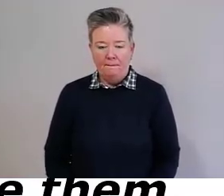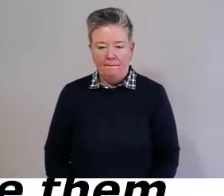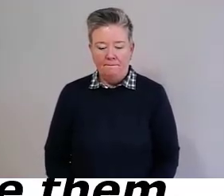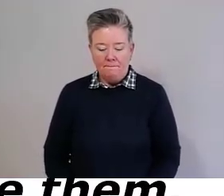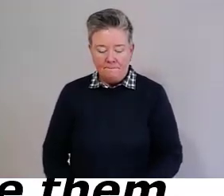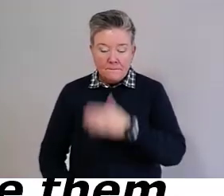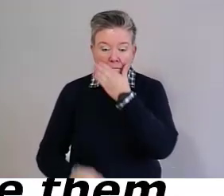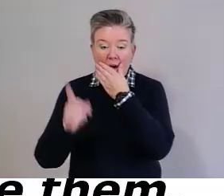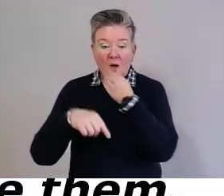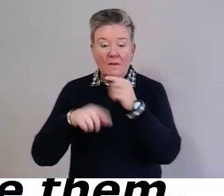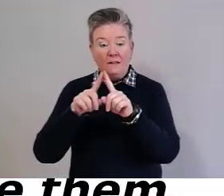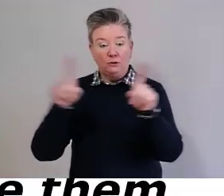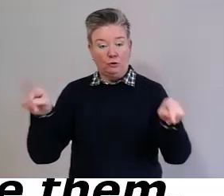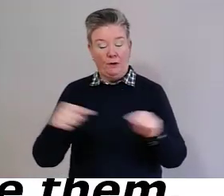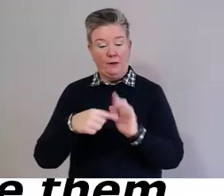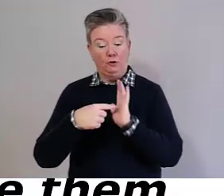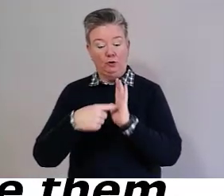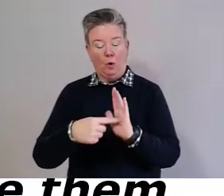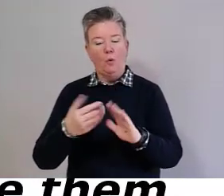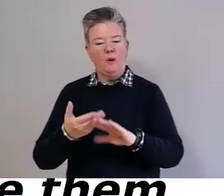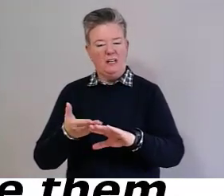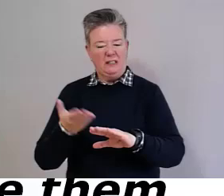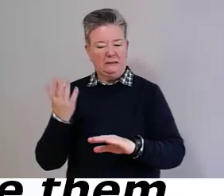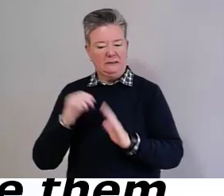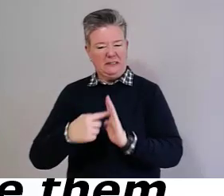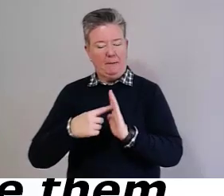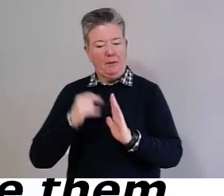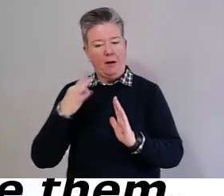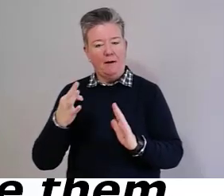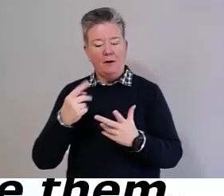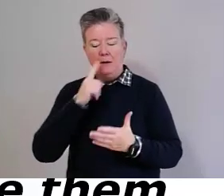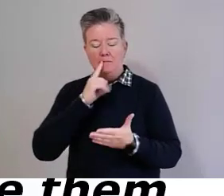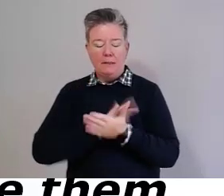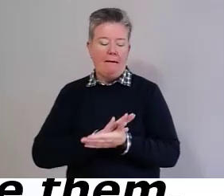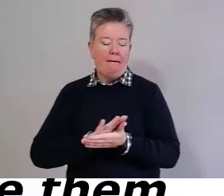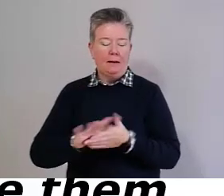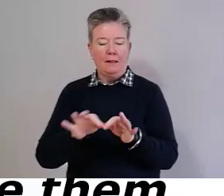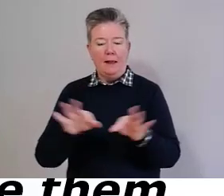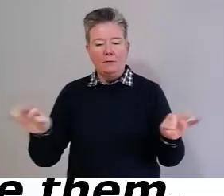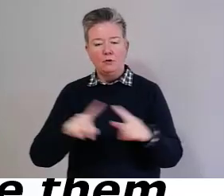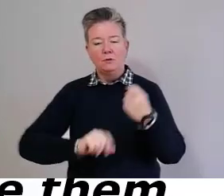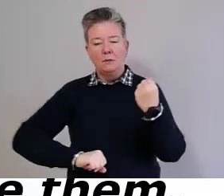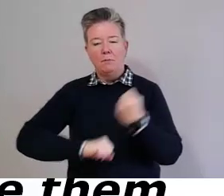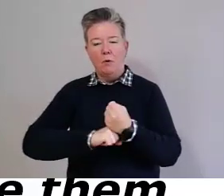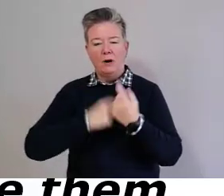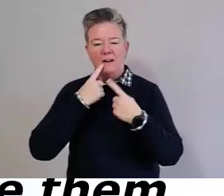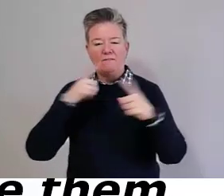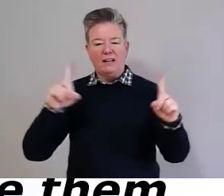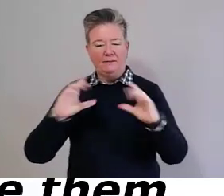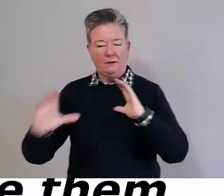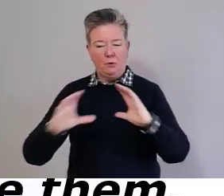This screen highlights an example of plain language that supports effective communication.